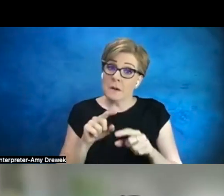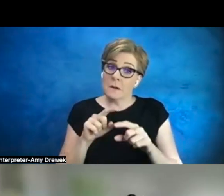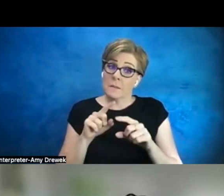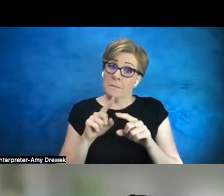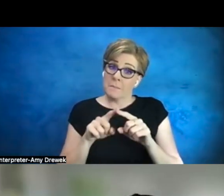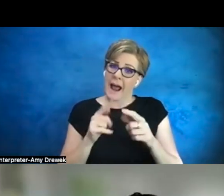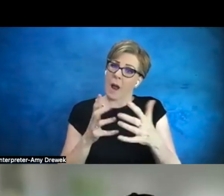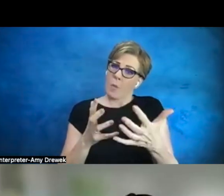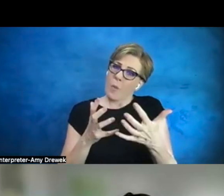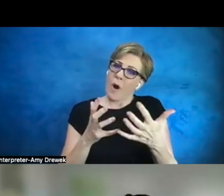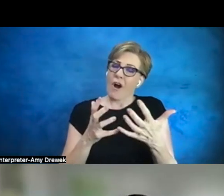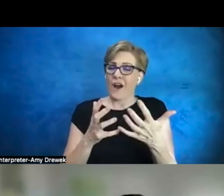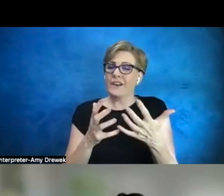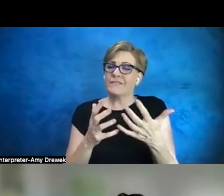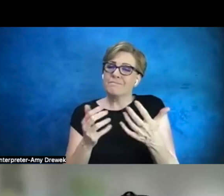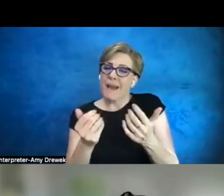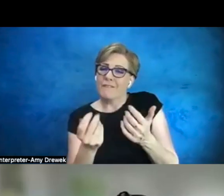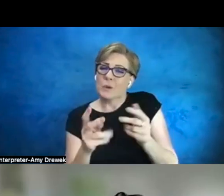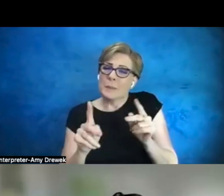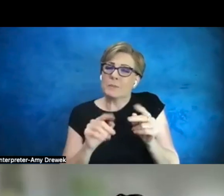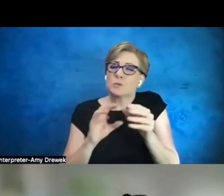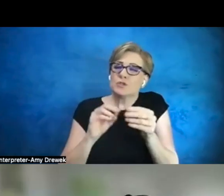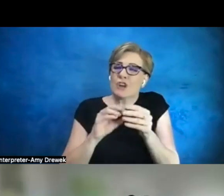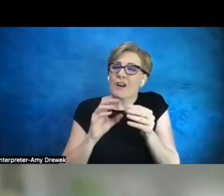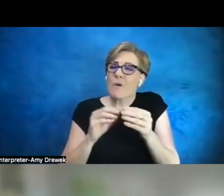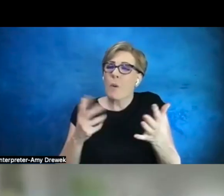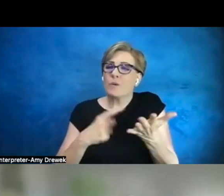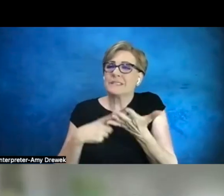one or two to share a little bit about what they talked about when we come back.